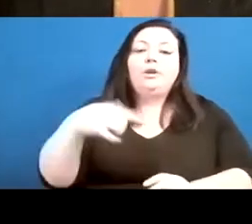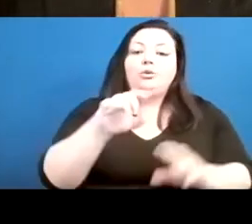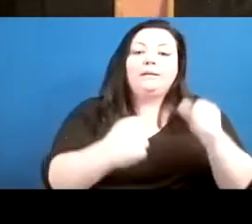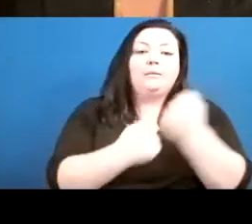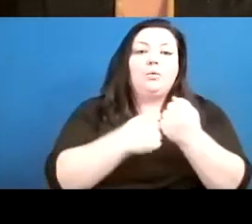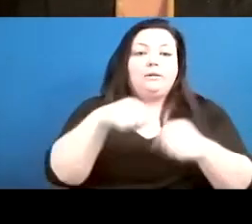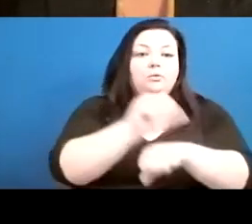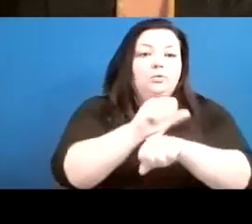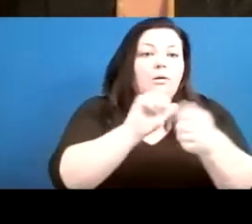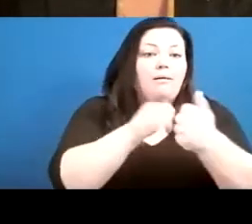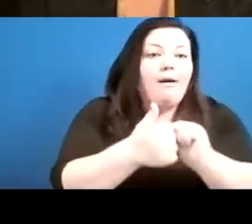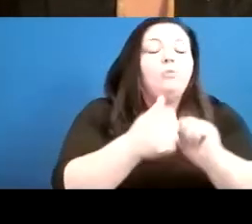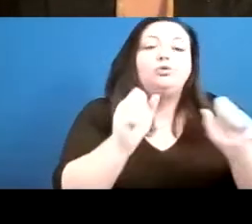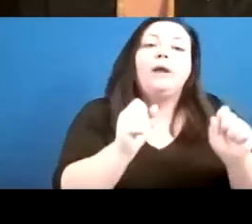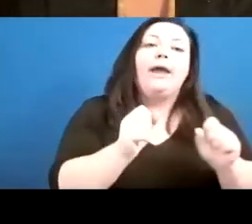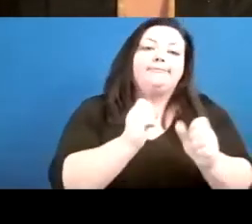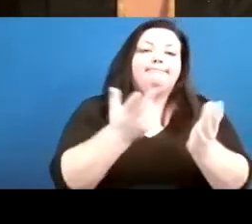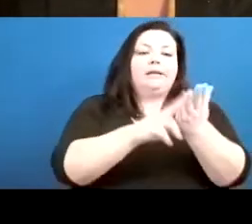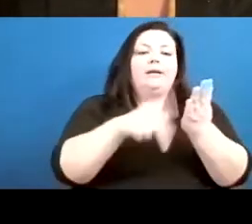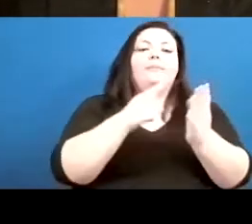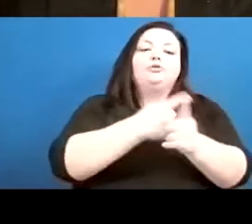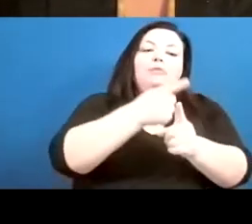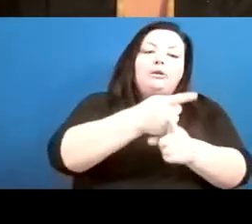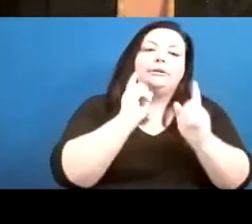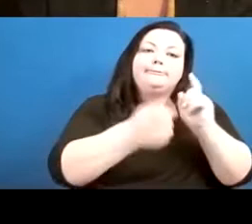to give regularly through our Patreon, uh, by donating at the link on our website